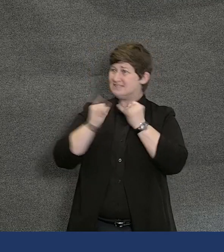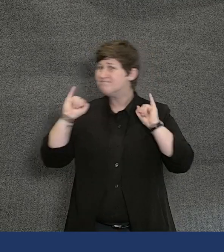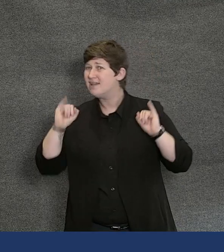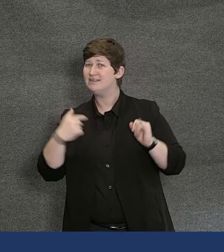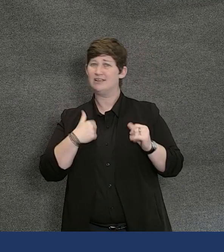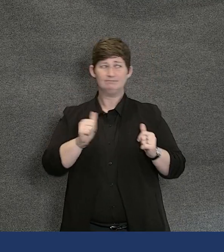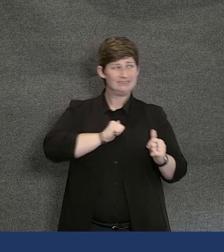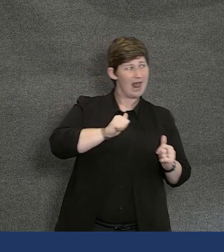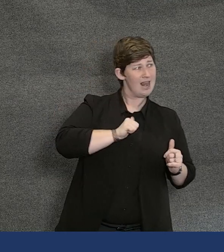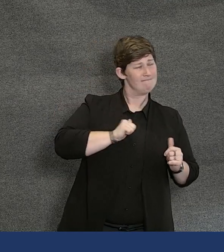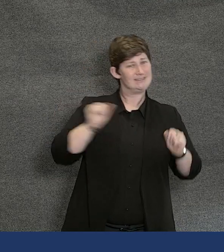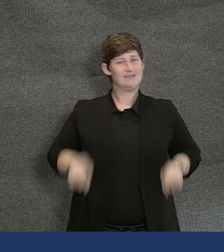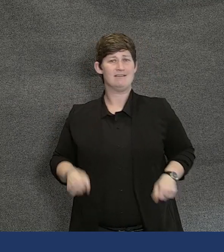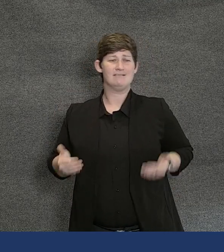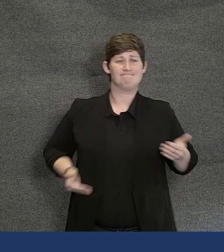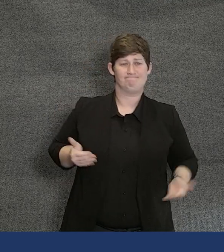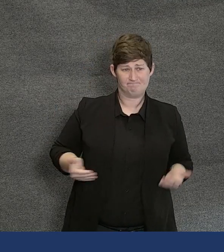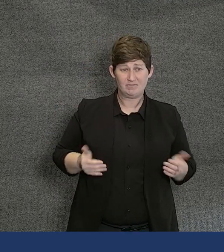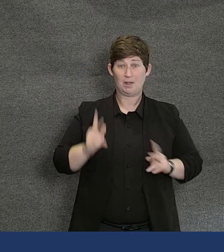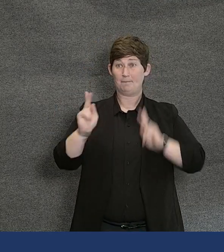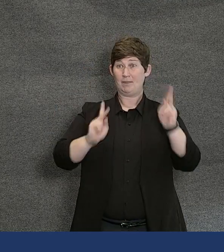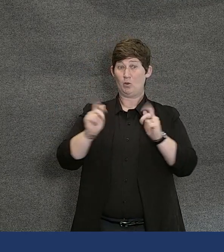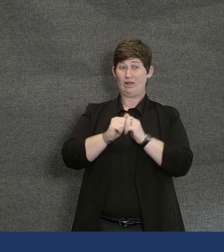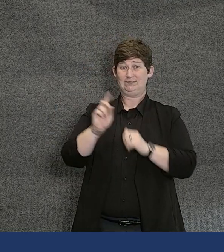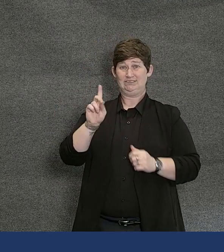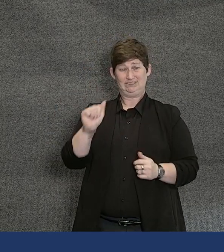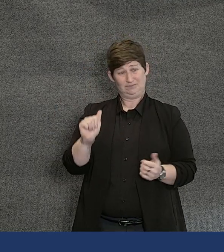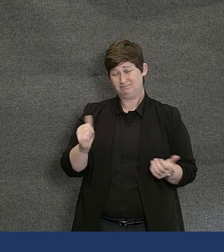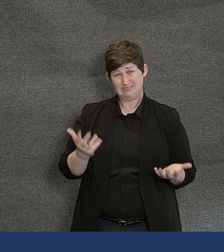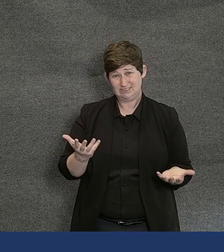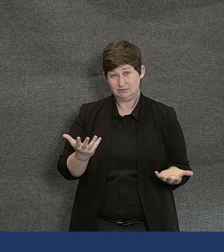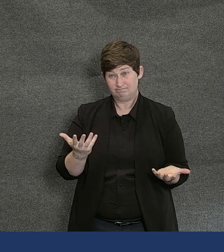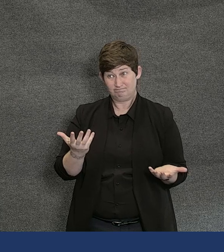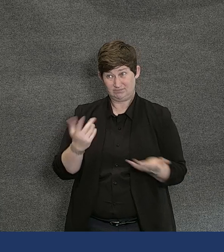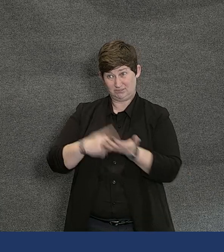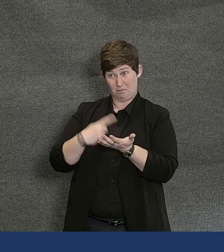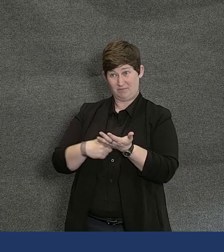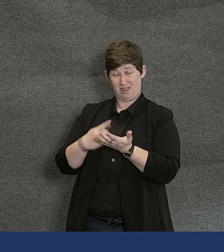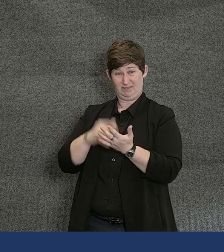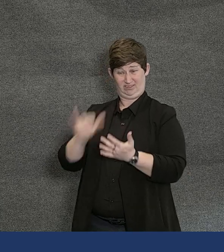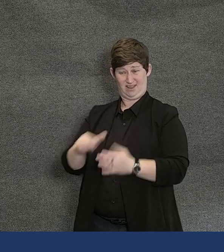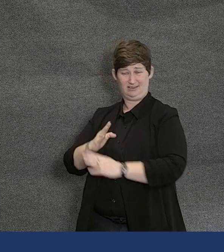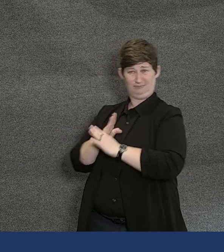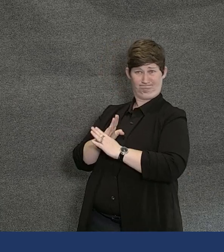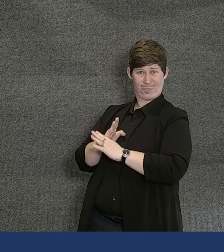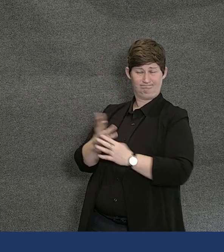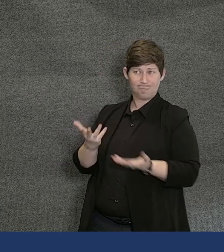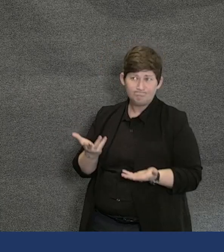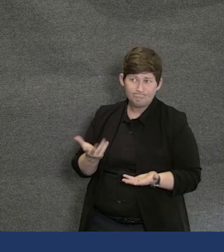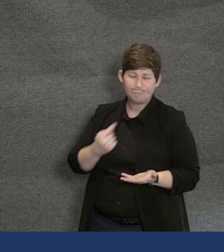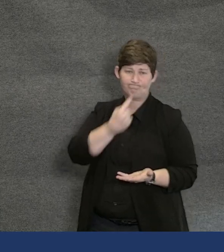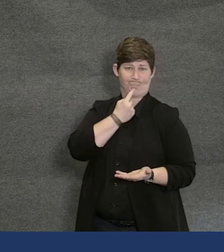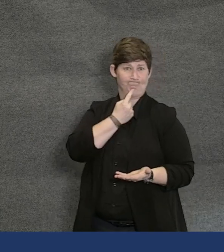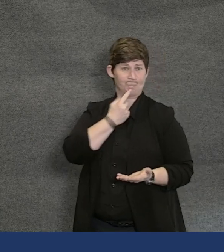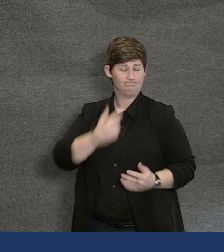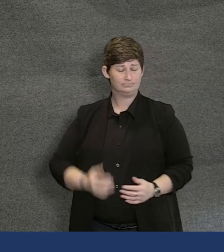but I'm glad that we have leaders and advocates who are pushing on this. I'm going to pass it back to Quinn. Quinn, come on down.